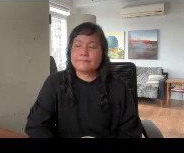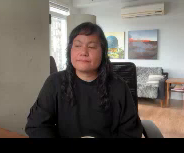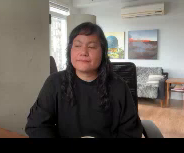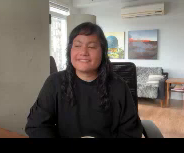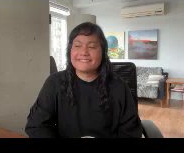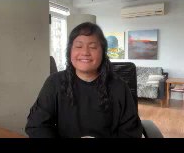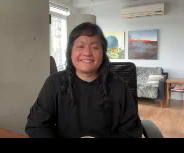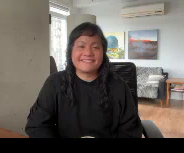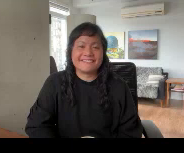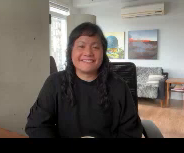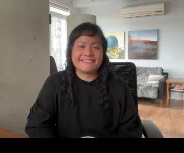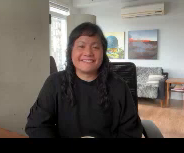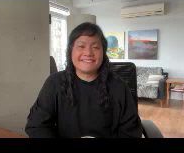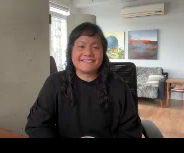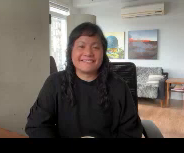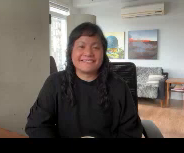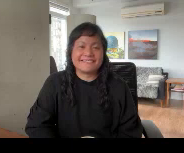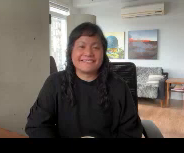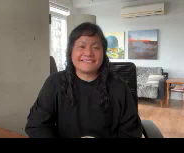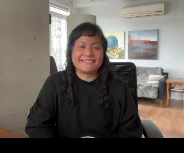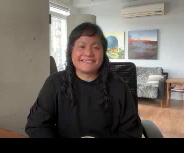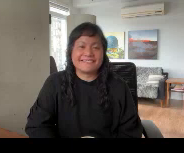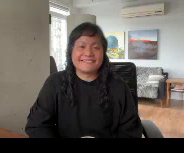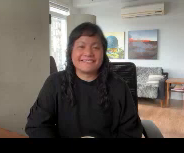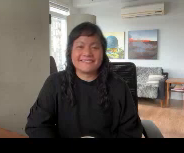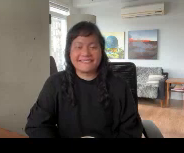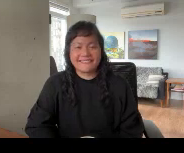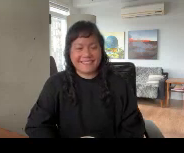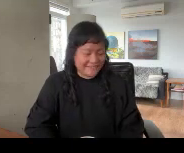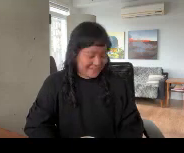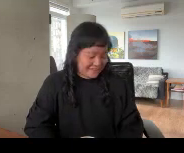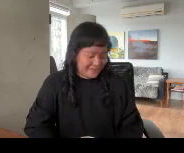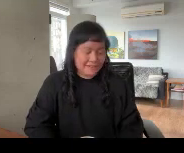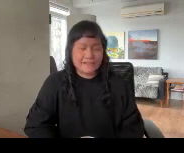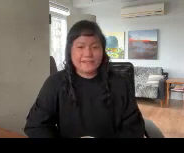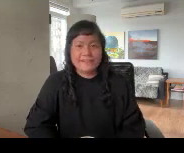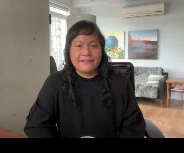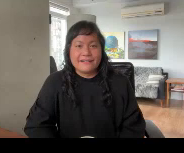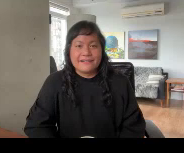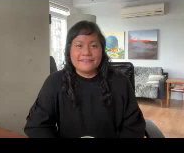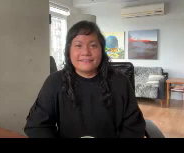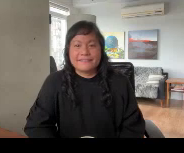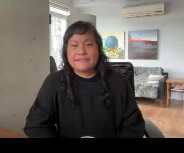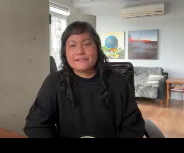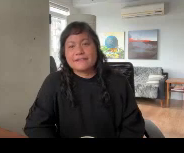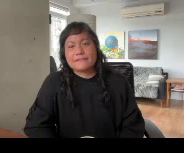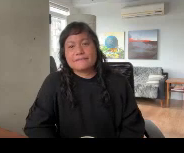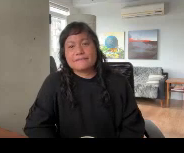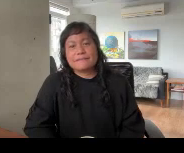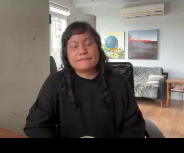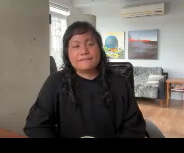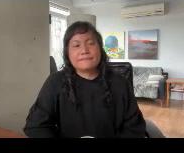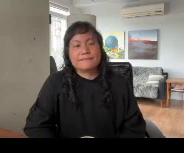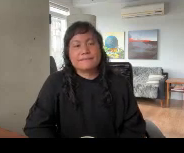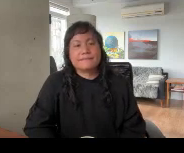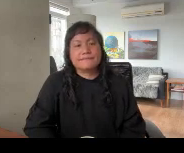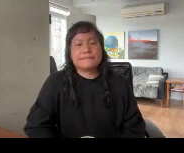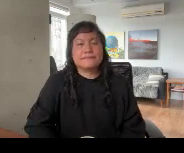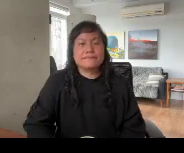at at the mission statements and statement of values and principles of McGill University. And so